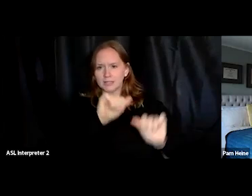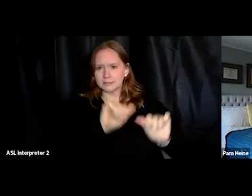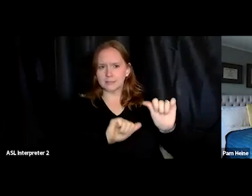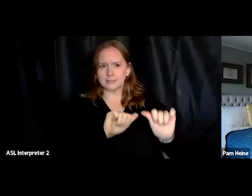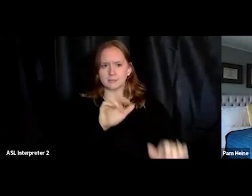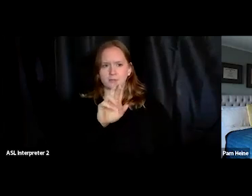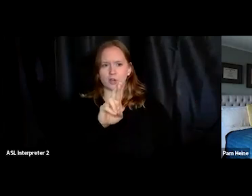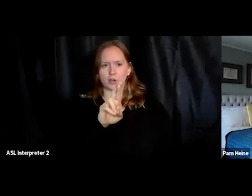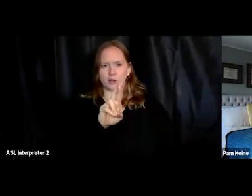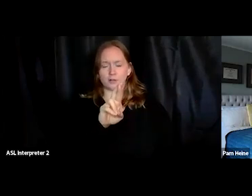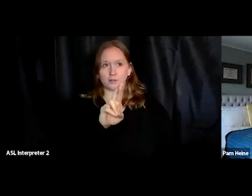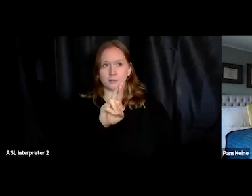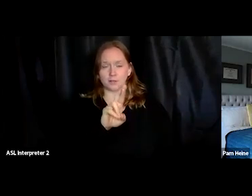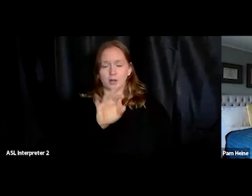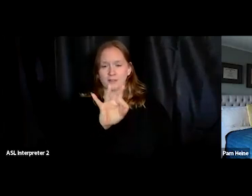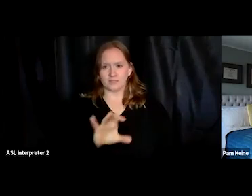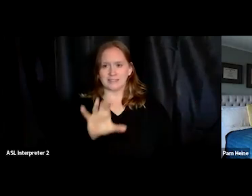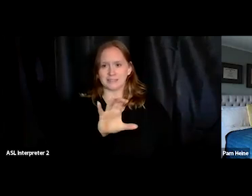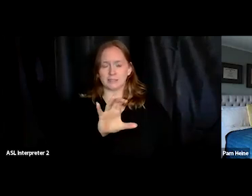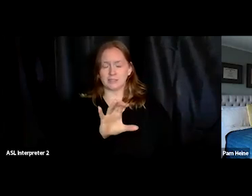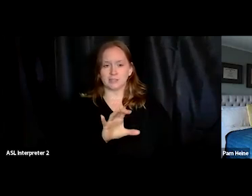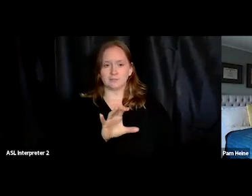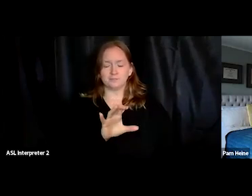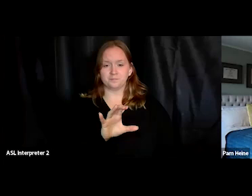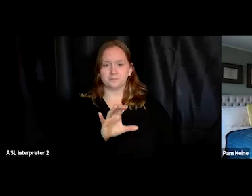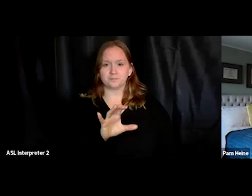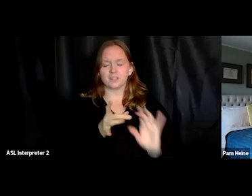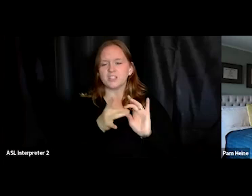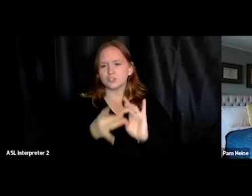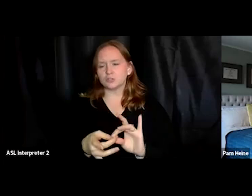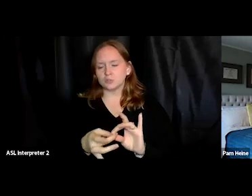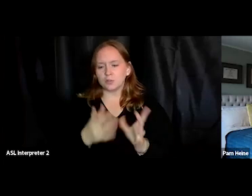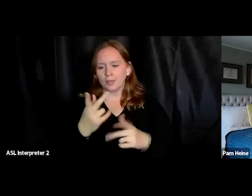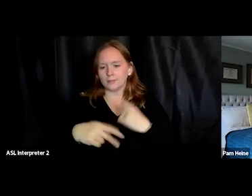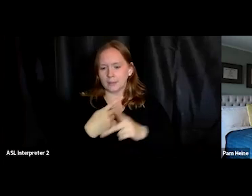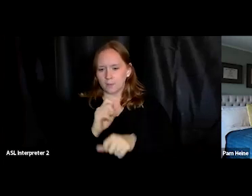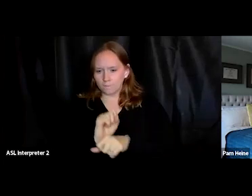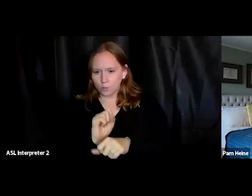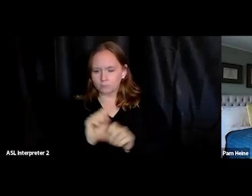or residual functional capacity, in terms of, you know, the type of work that they can do